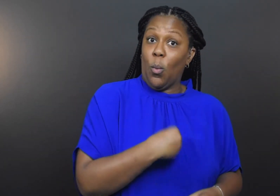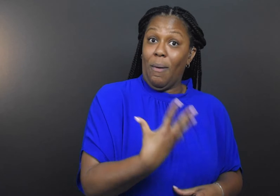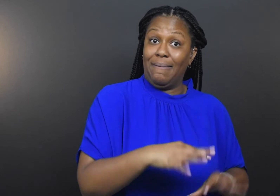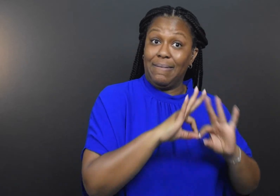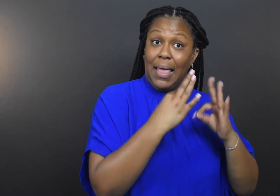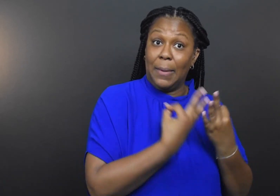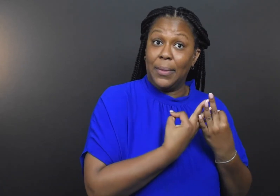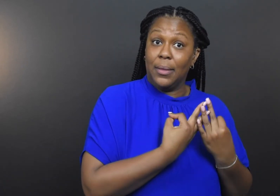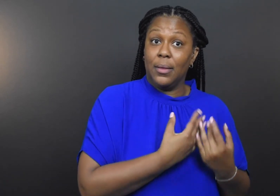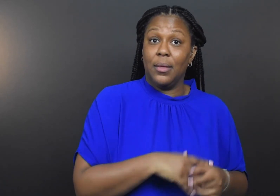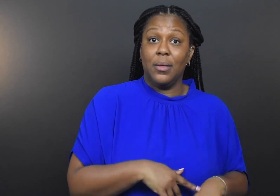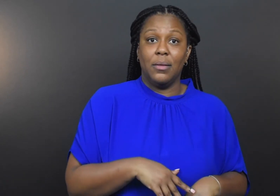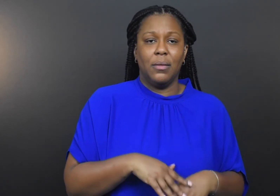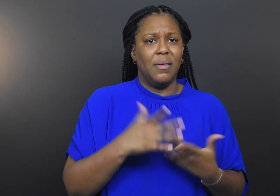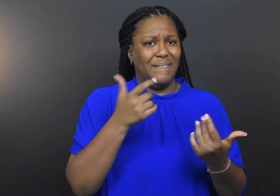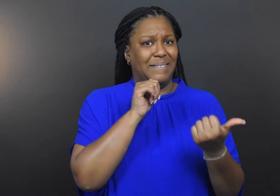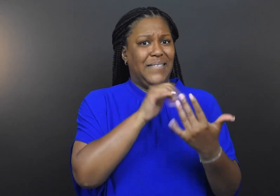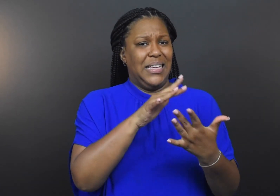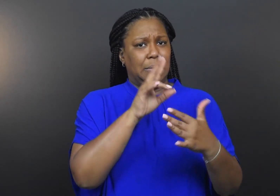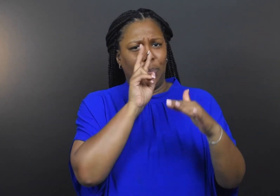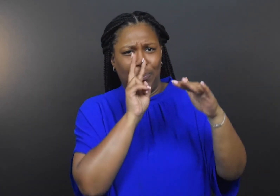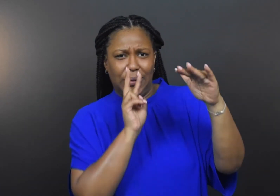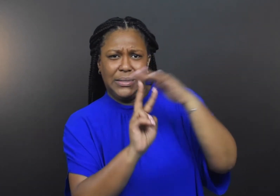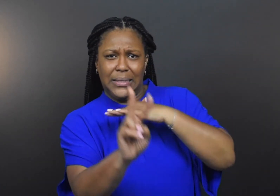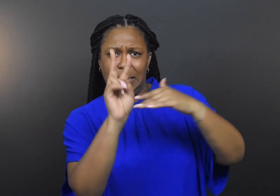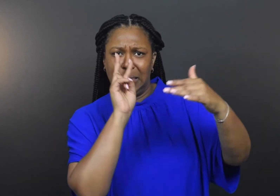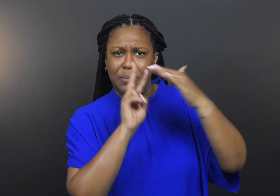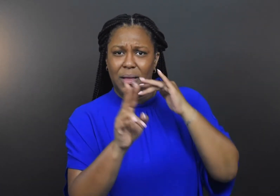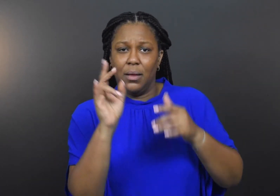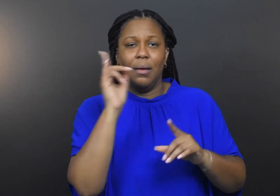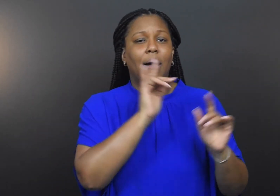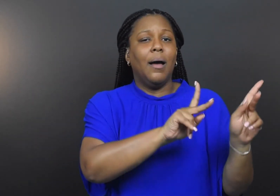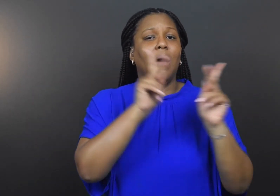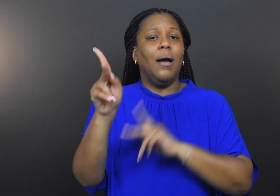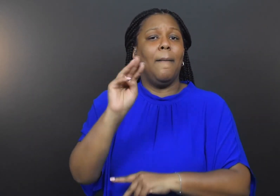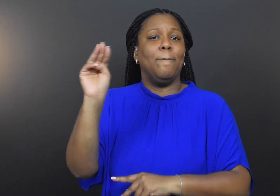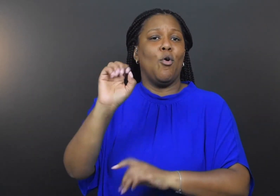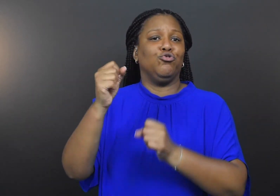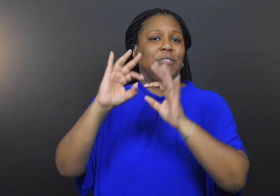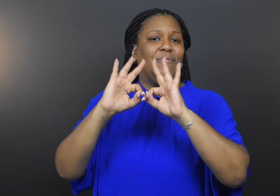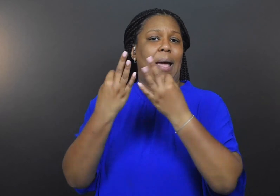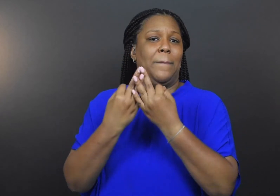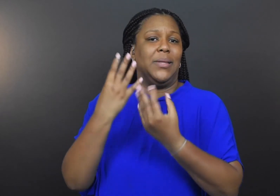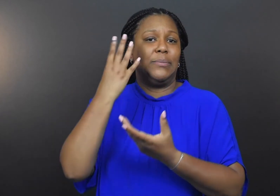face predicaments like the one Marjorie’s family does during COVID-19, but in these